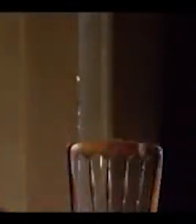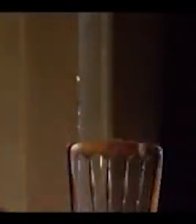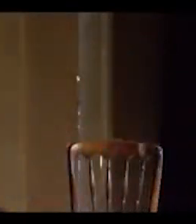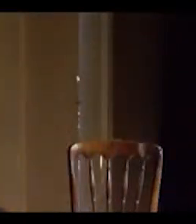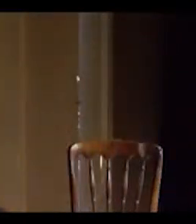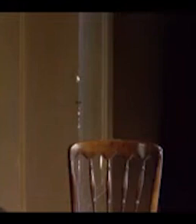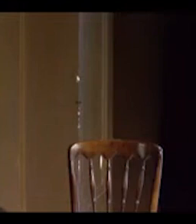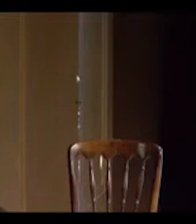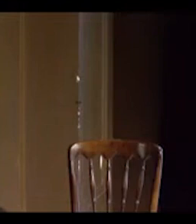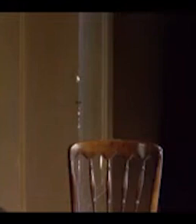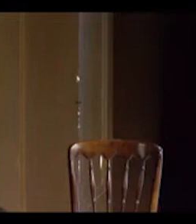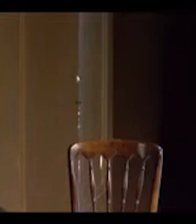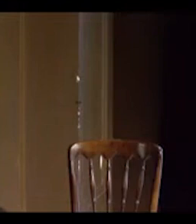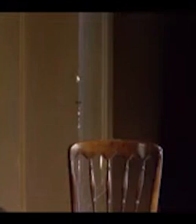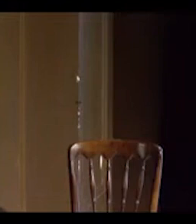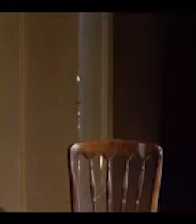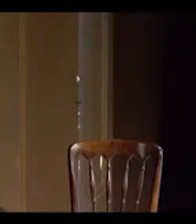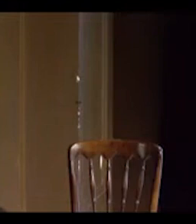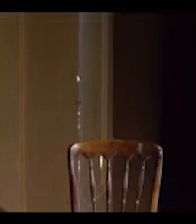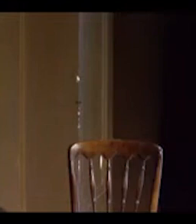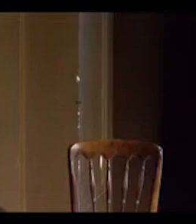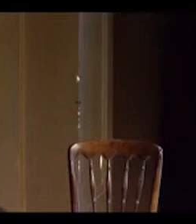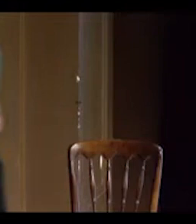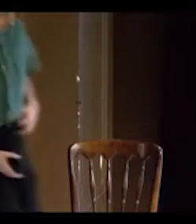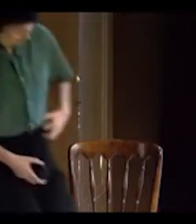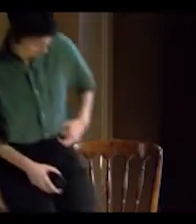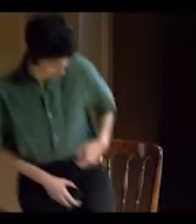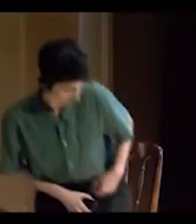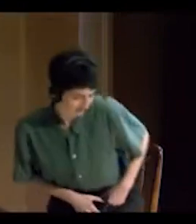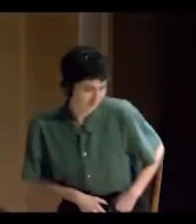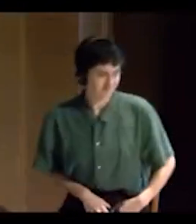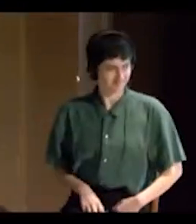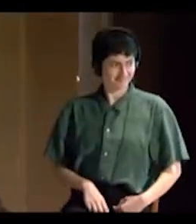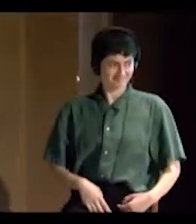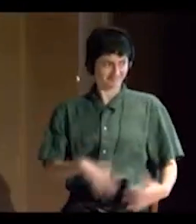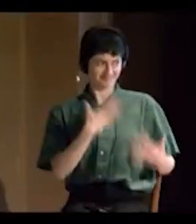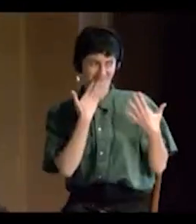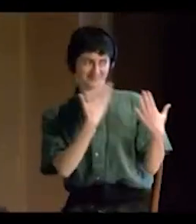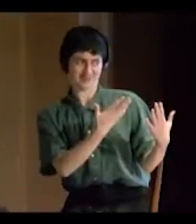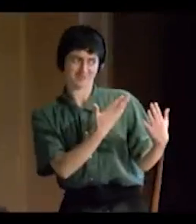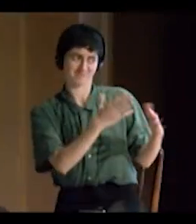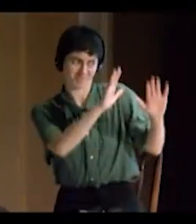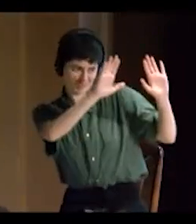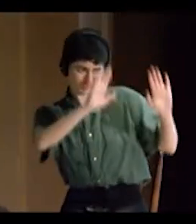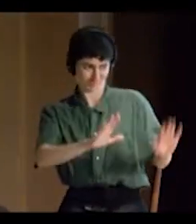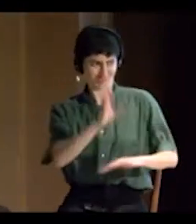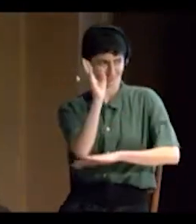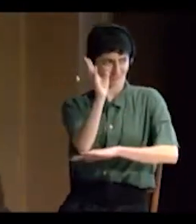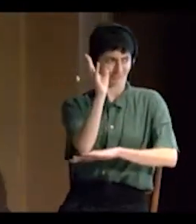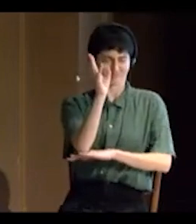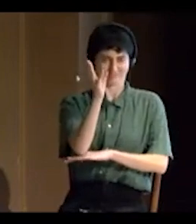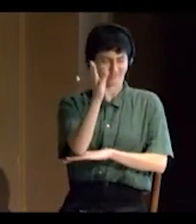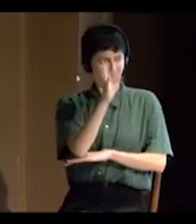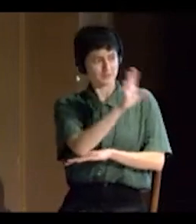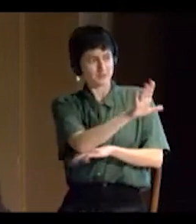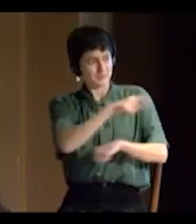Thank you, Ricardo, for a fantastic talk. And during his time, Lynne Parenti was one of his mentors,